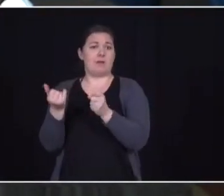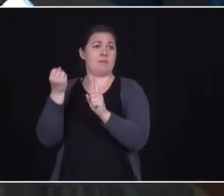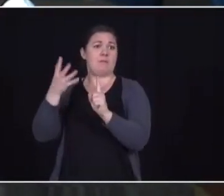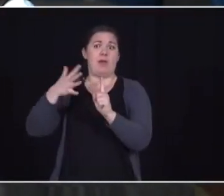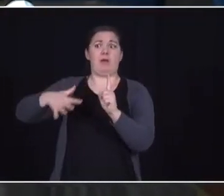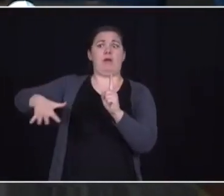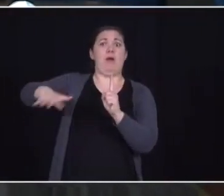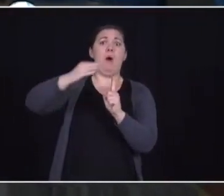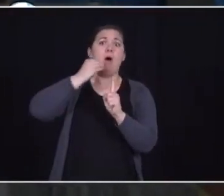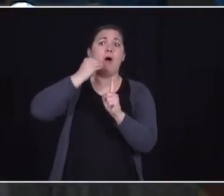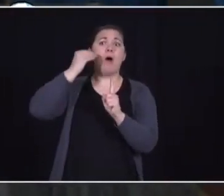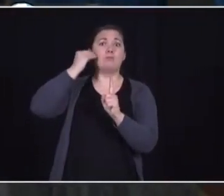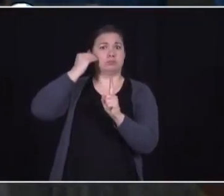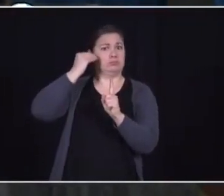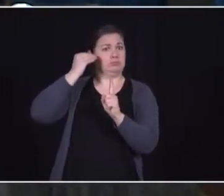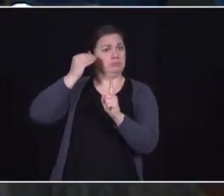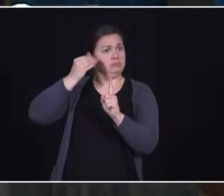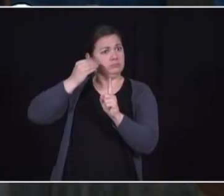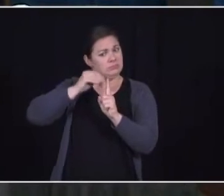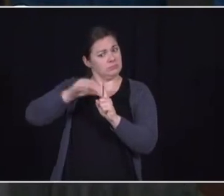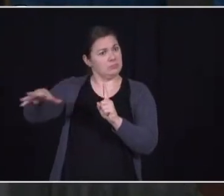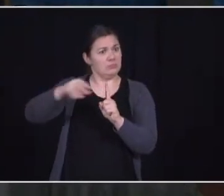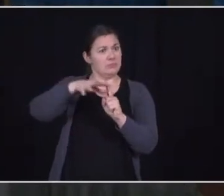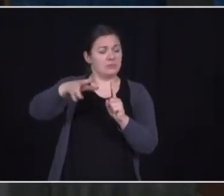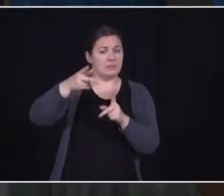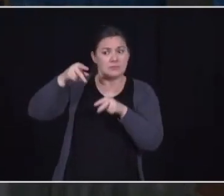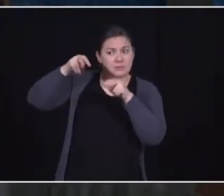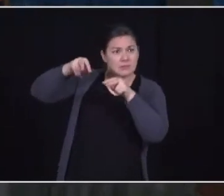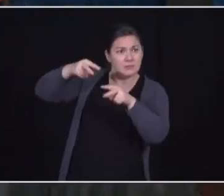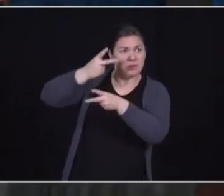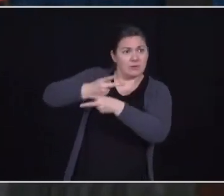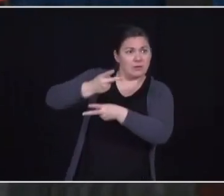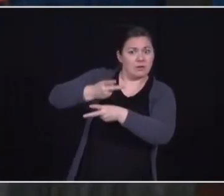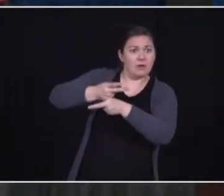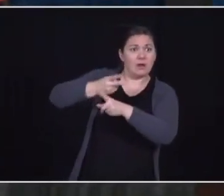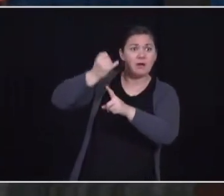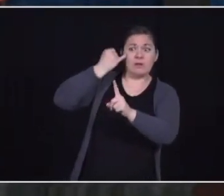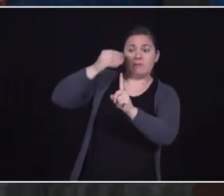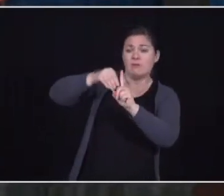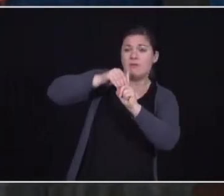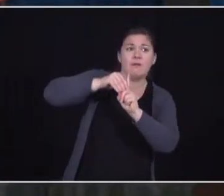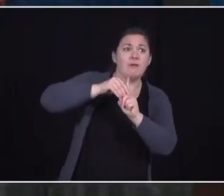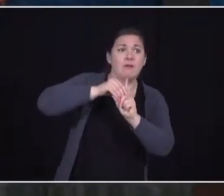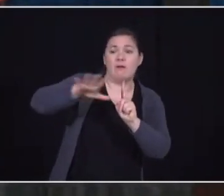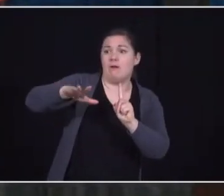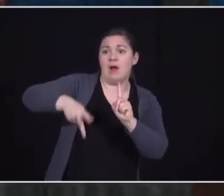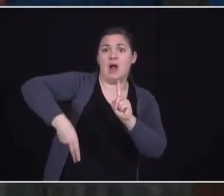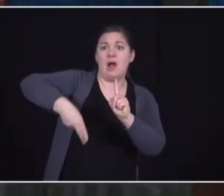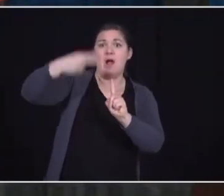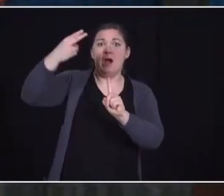at global news Toronto. My first question is a two-part how much oversight is the ministry of long-term